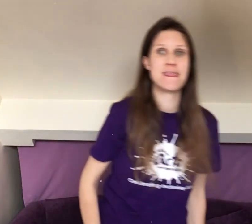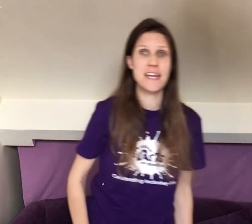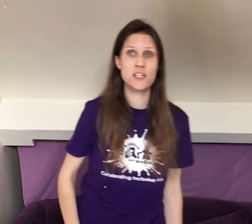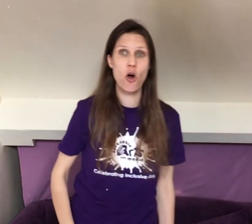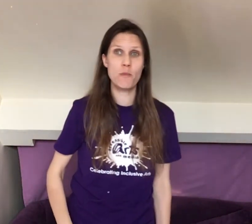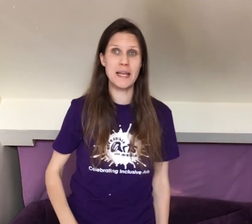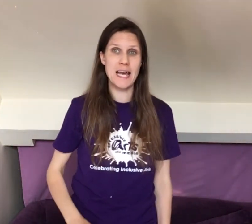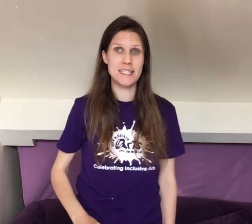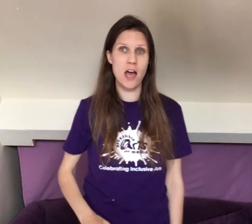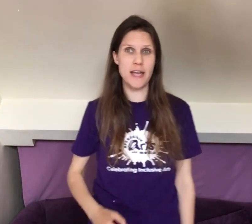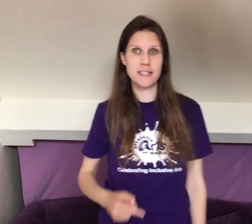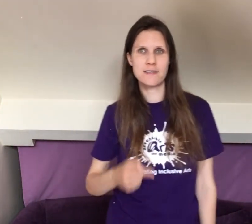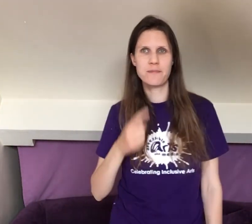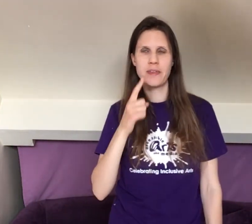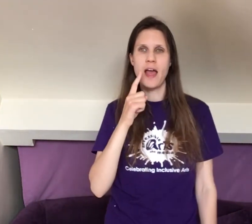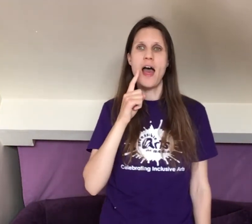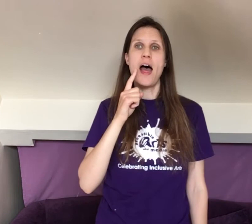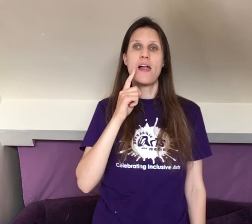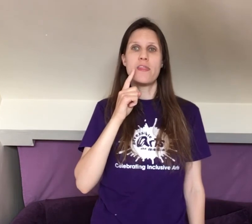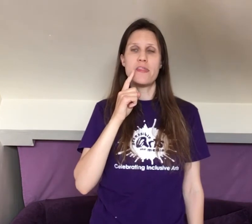Ready? They told me last night.